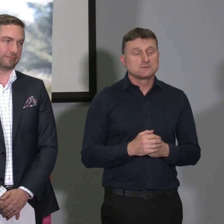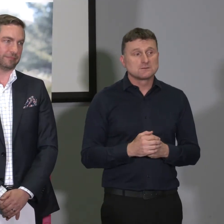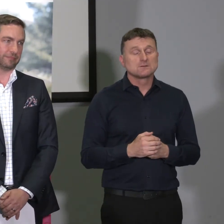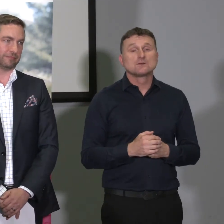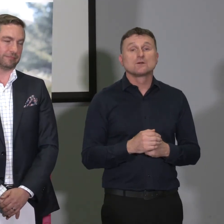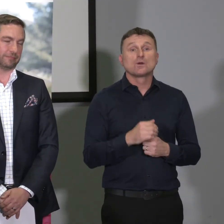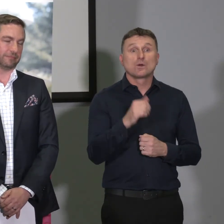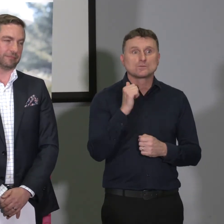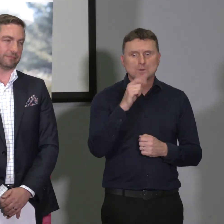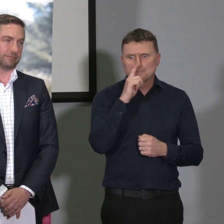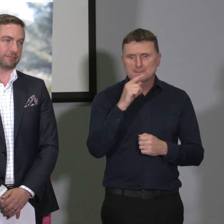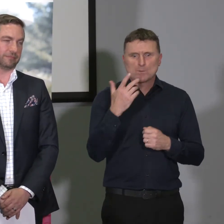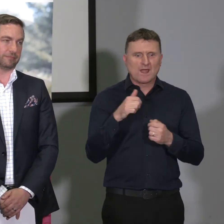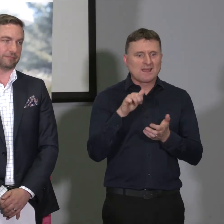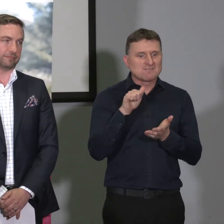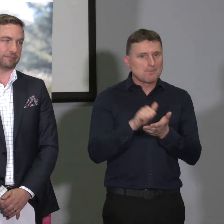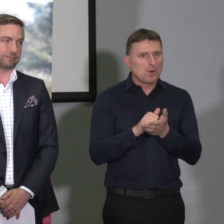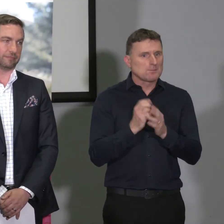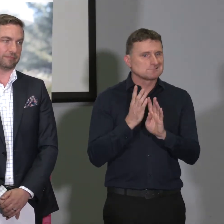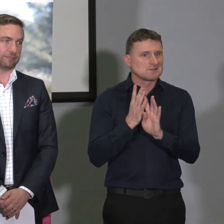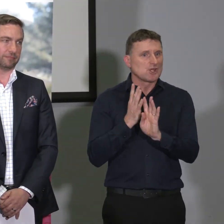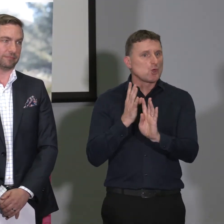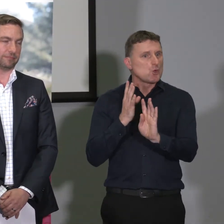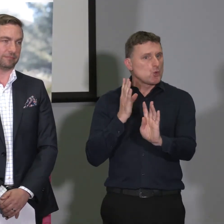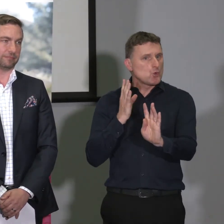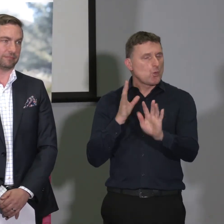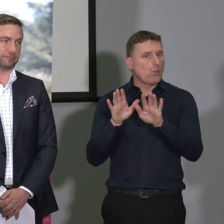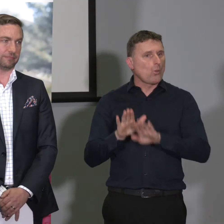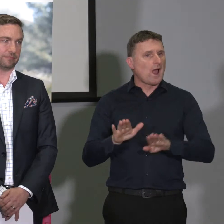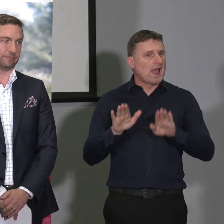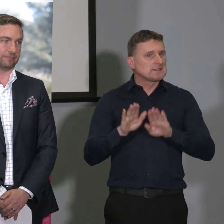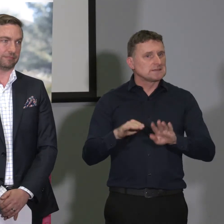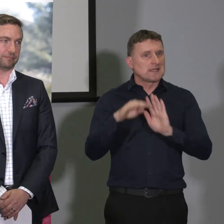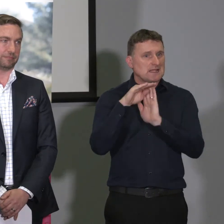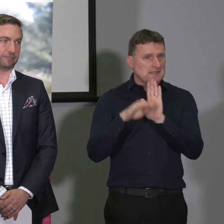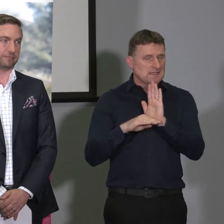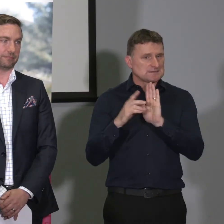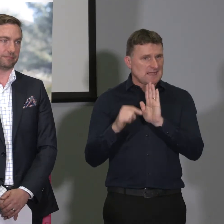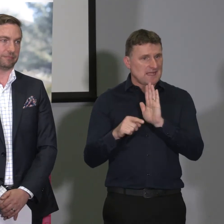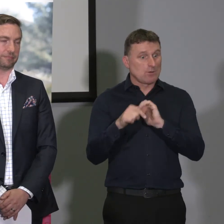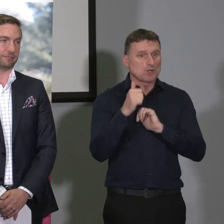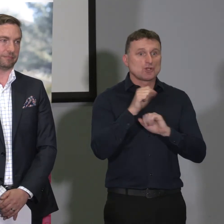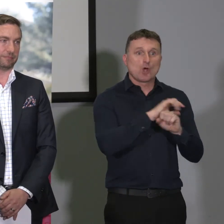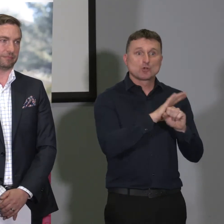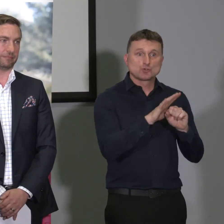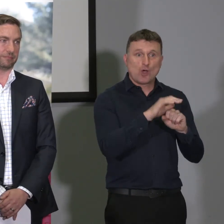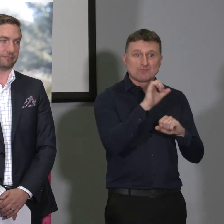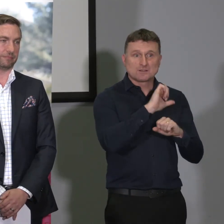clear the backlog, with COVID cases rising, there has been